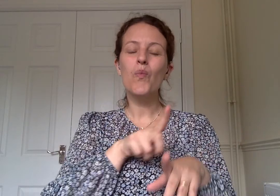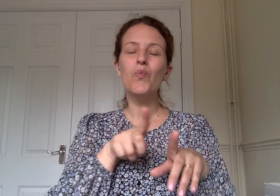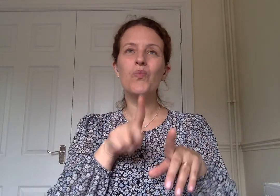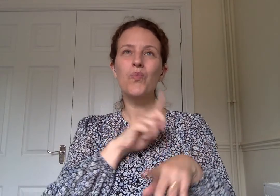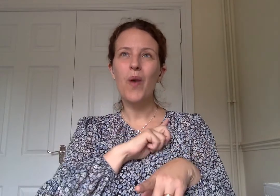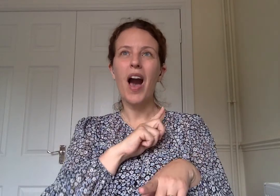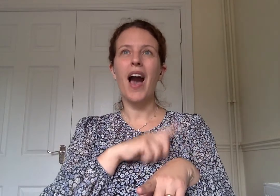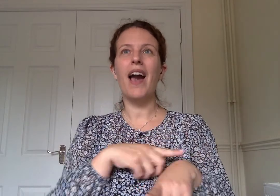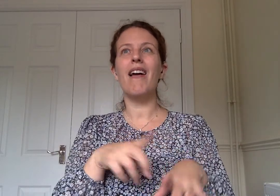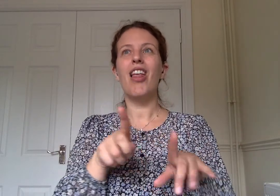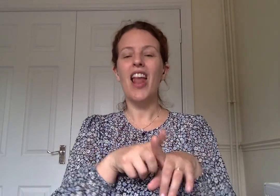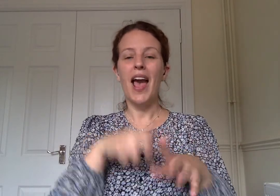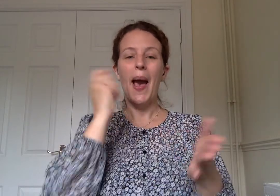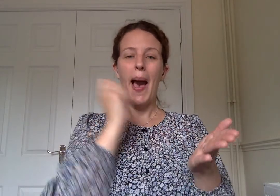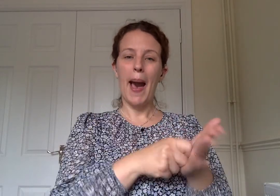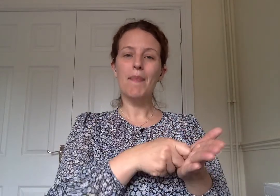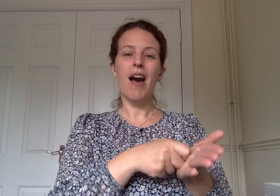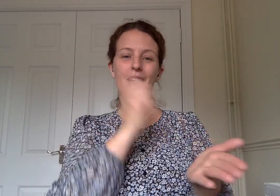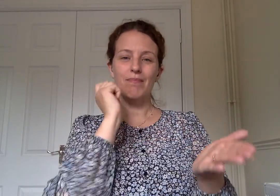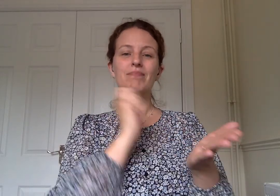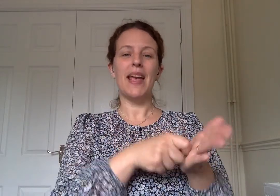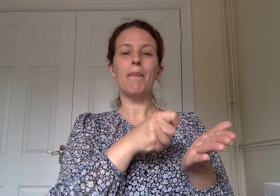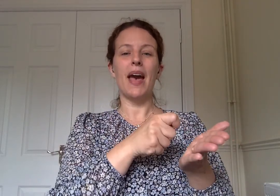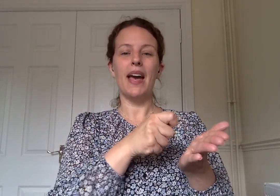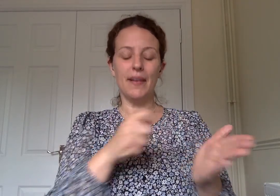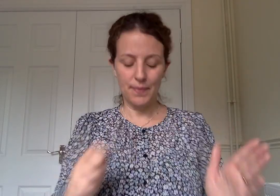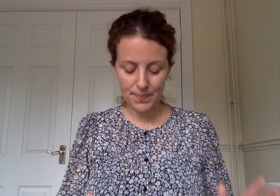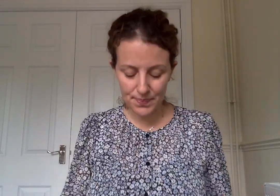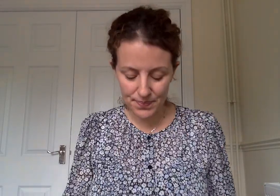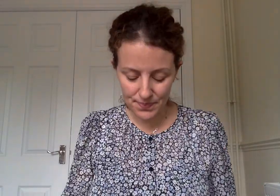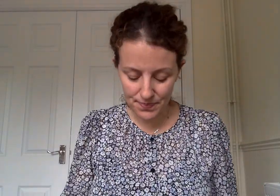Why, like hammer. [auction]